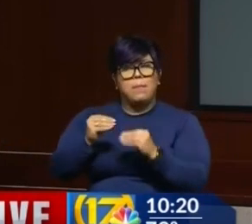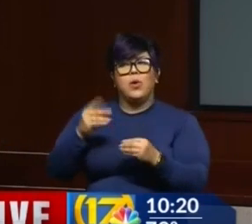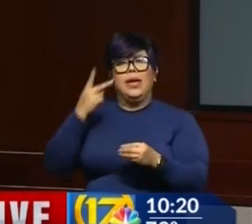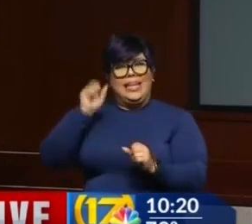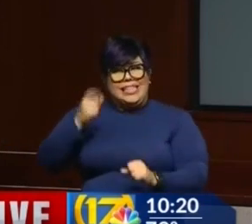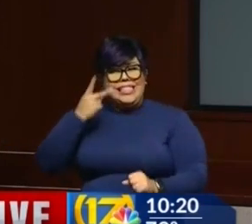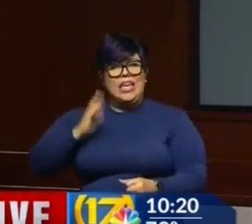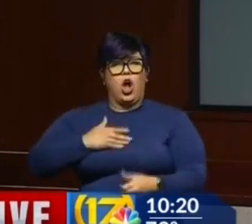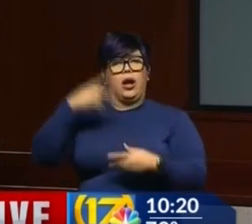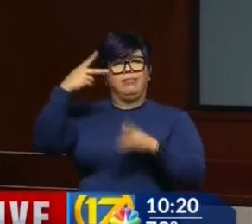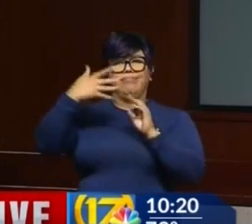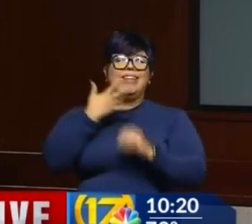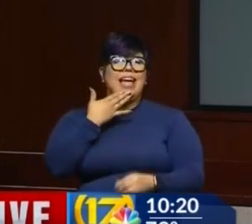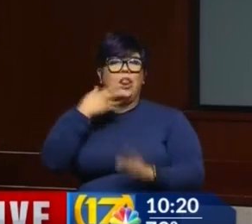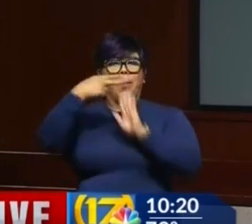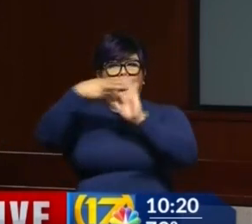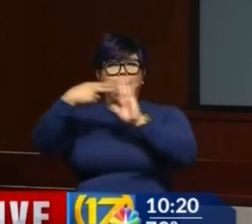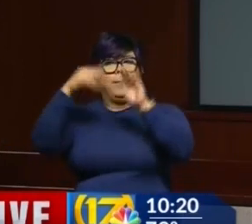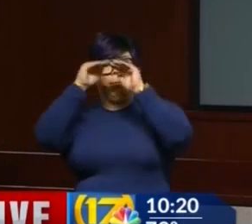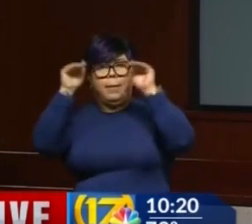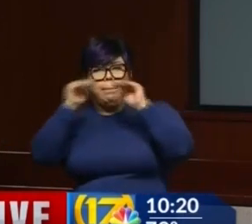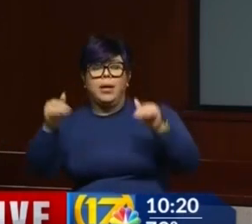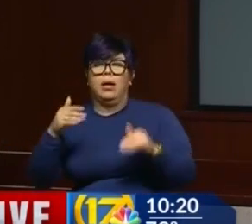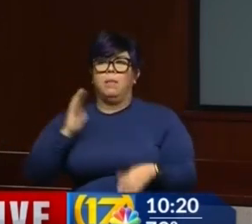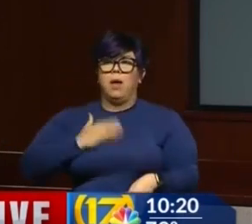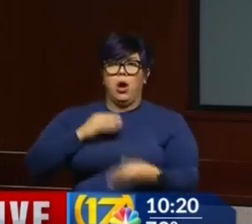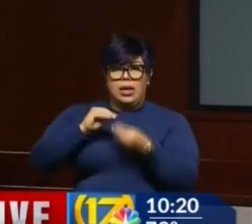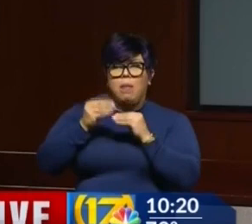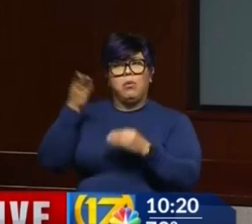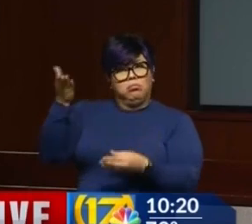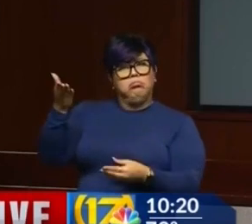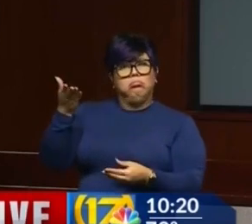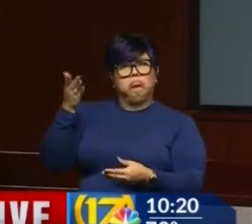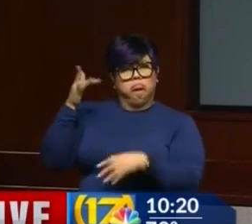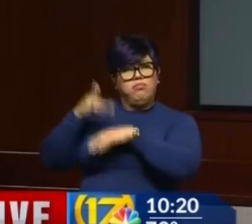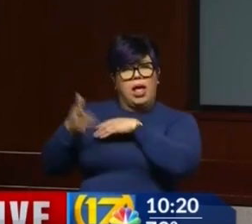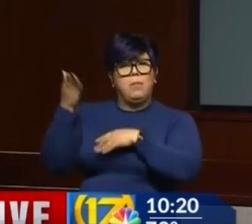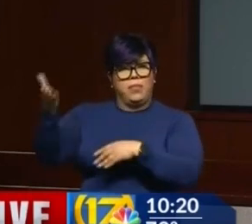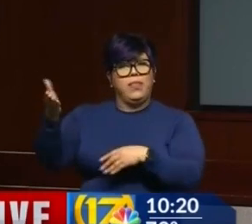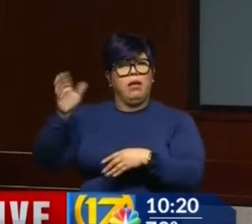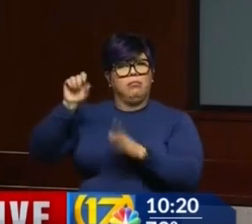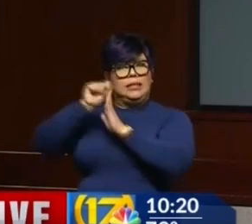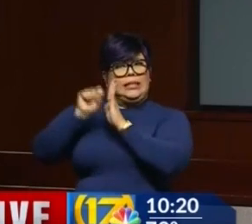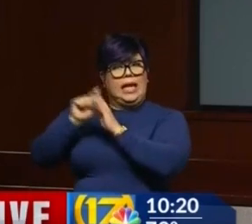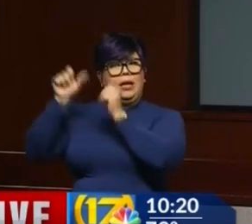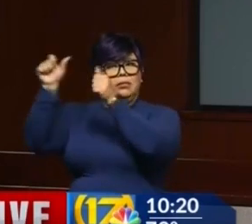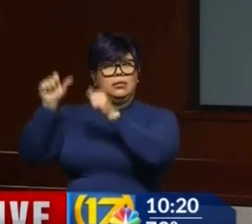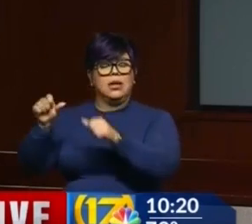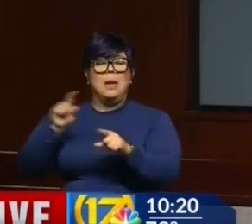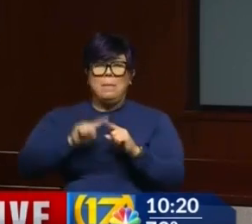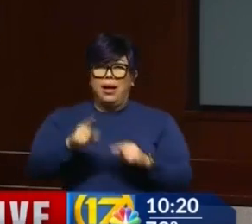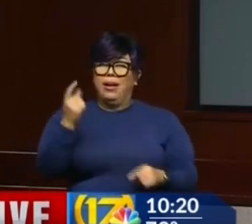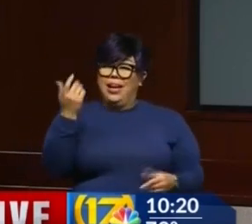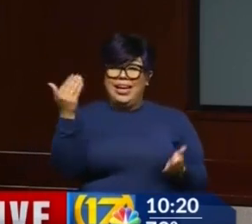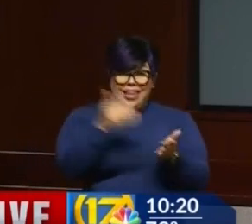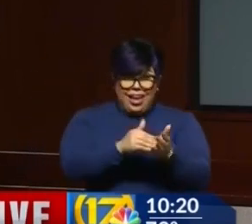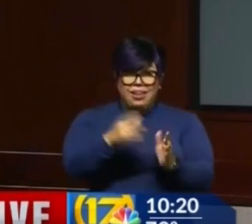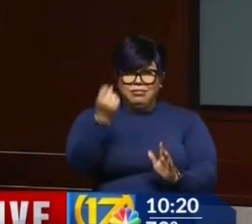AT COVID-19.CA.GOV. IT'S ON THE WEBSITE. YOU CAN SEE OUR ACTUAL CASE RATE AND THE ADJUSTMENT FOR TIER